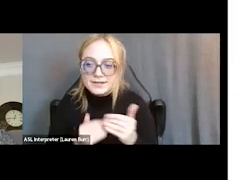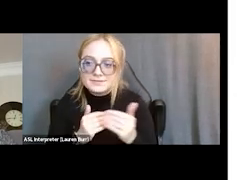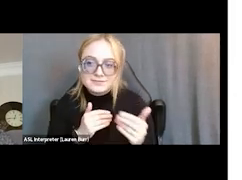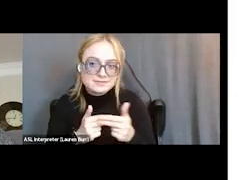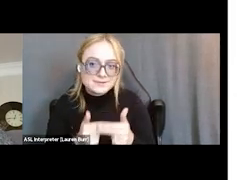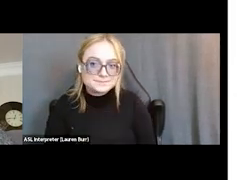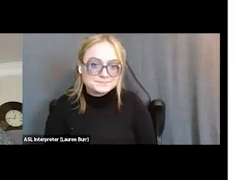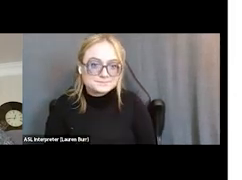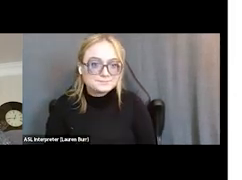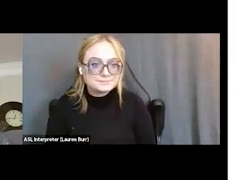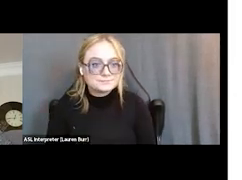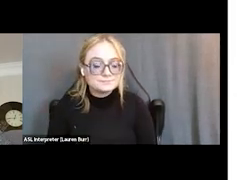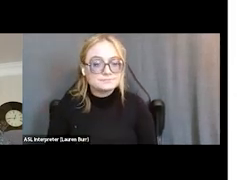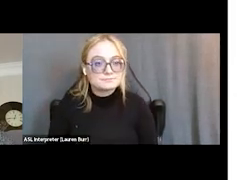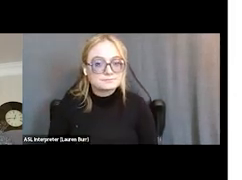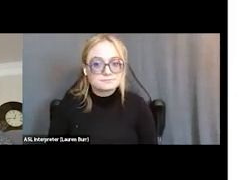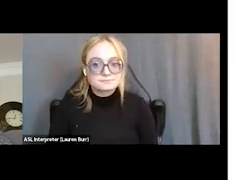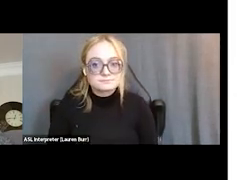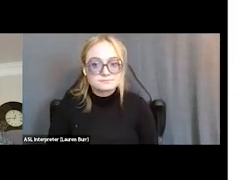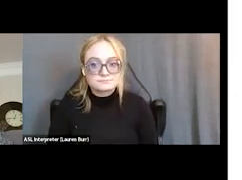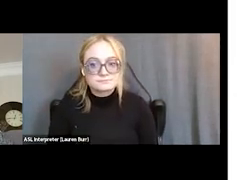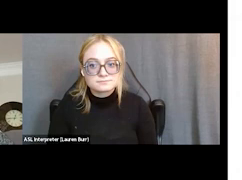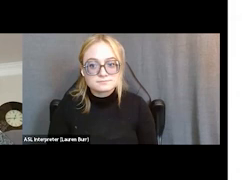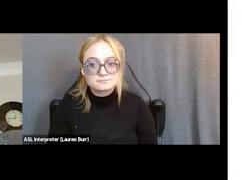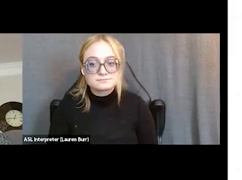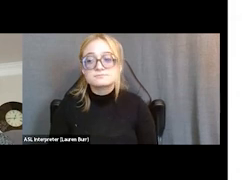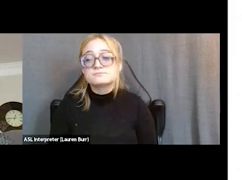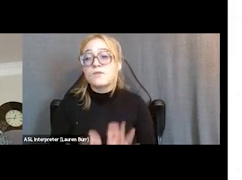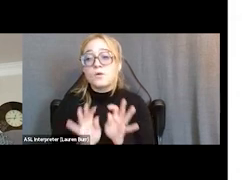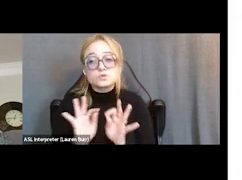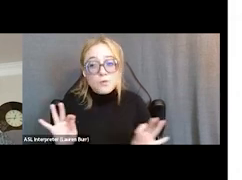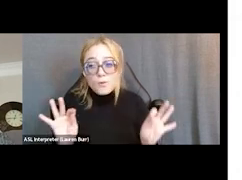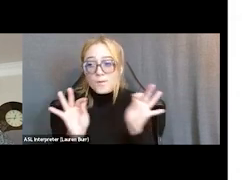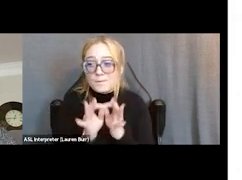The biggest and most, the pretty much most critical thing is getting medical records.